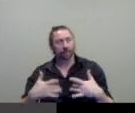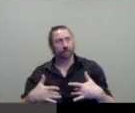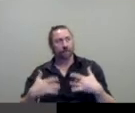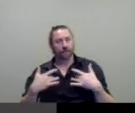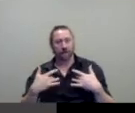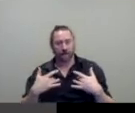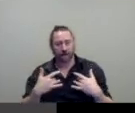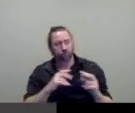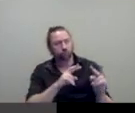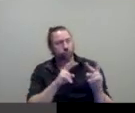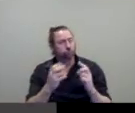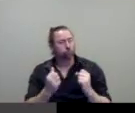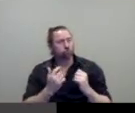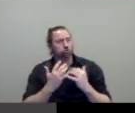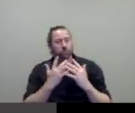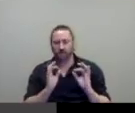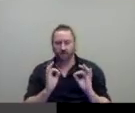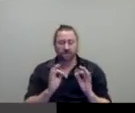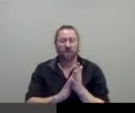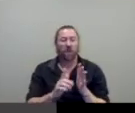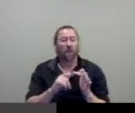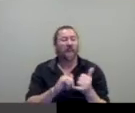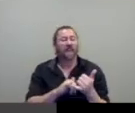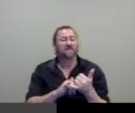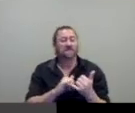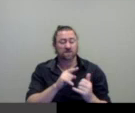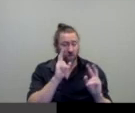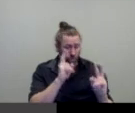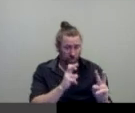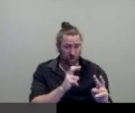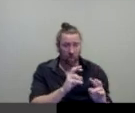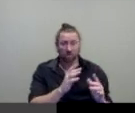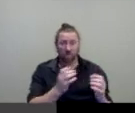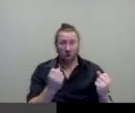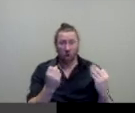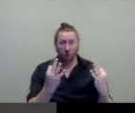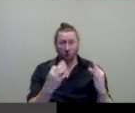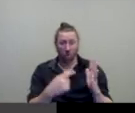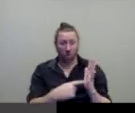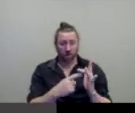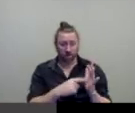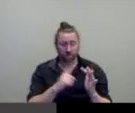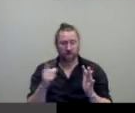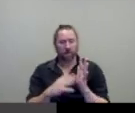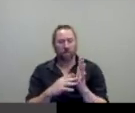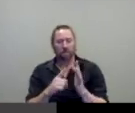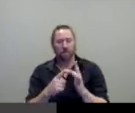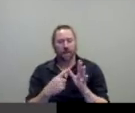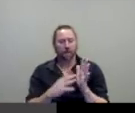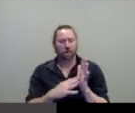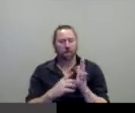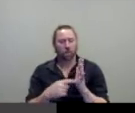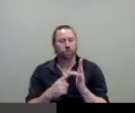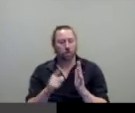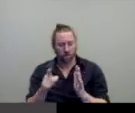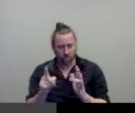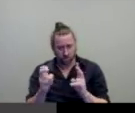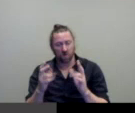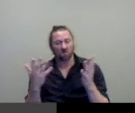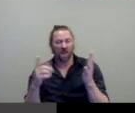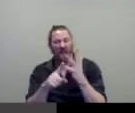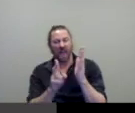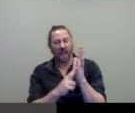artwork titles Hess labels hers no title Miyamoto gives hers the title untitled to